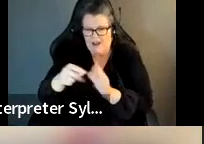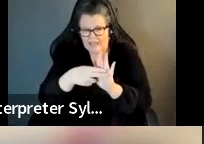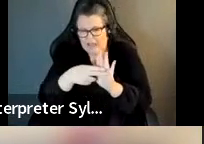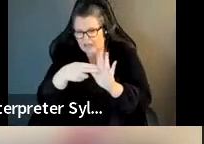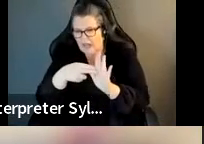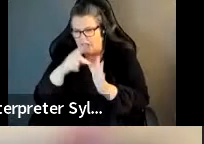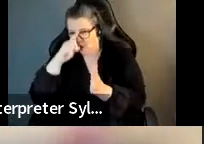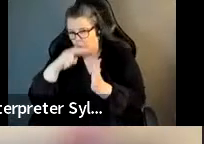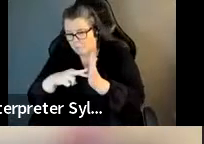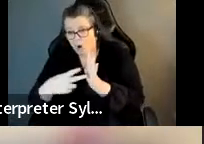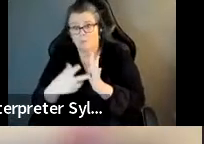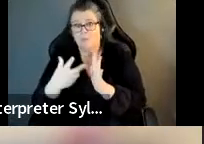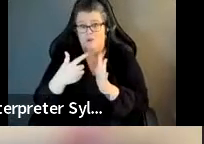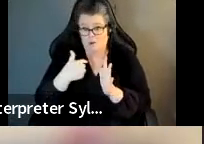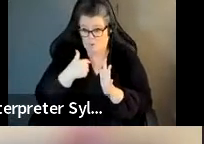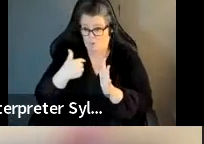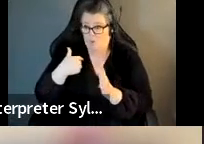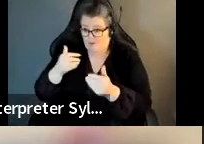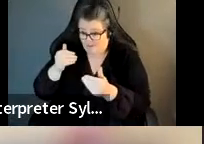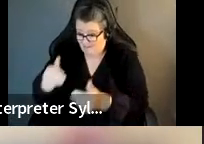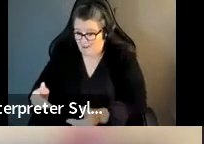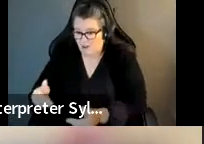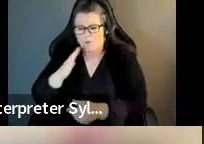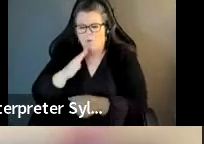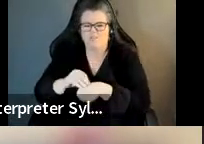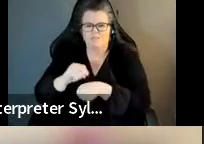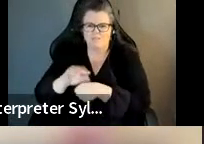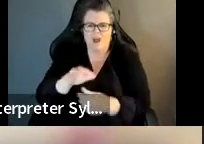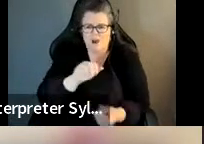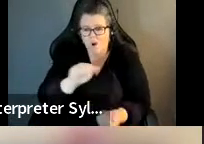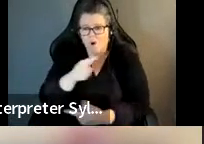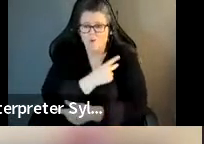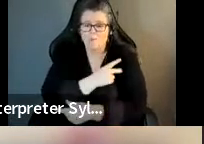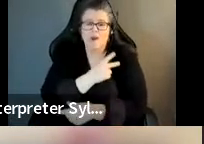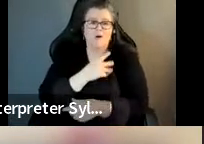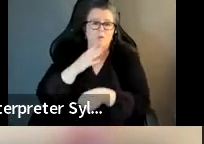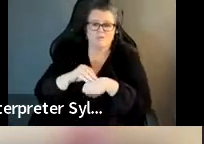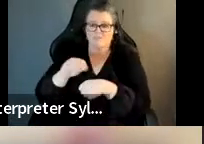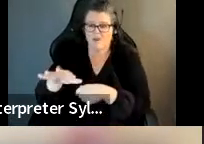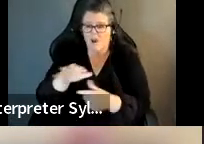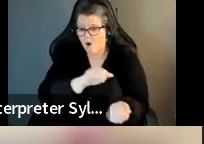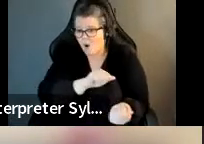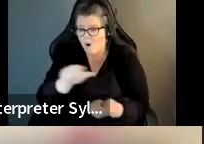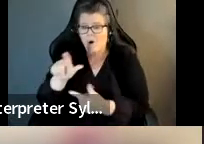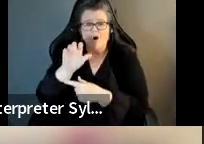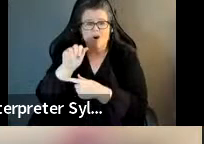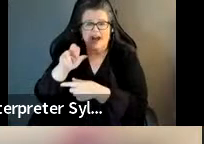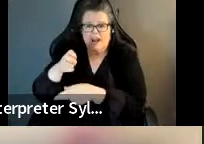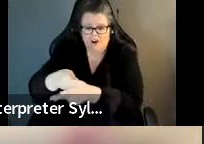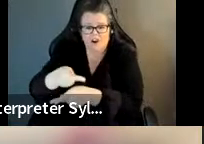Doing this would affect all patients and caregivers and all would suffer from the required changes to the equipment.